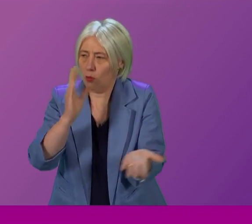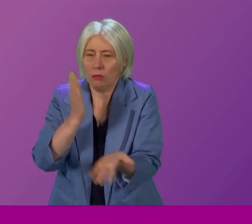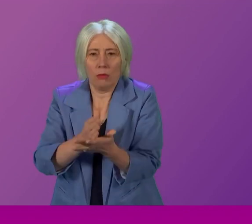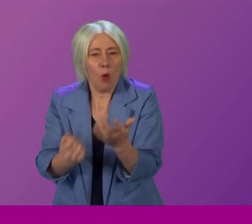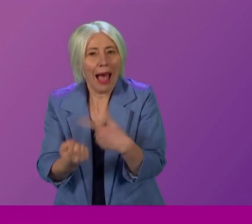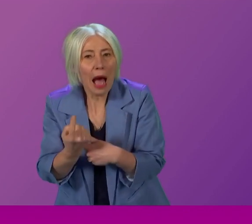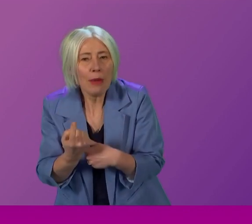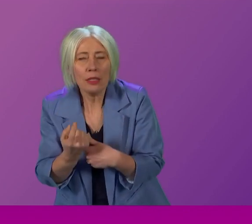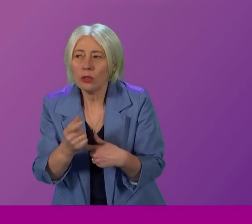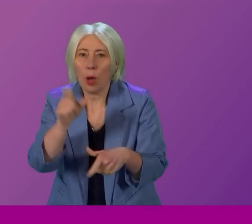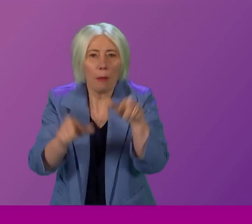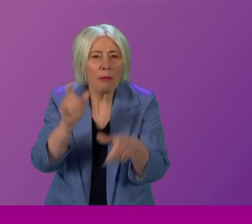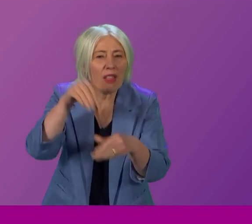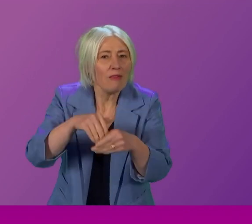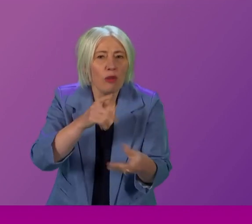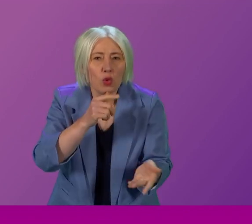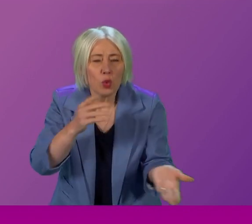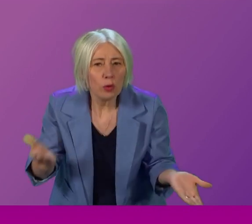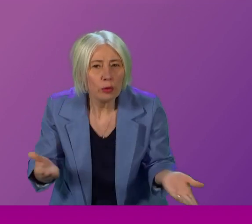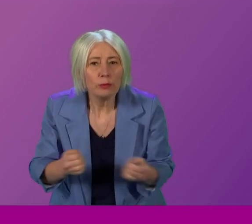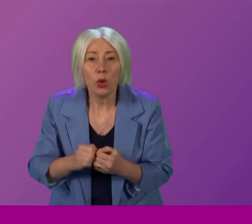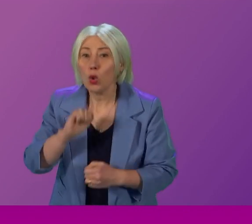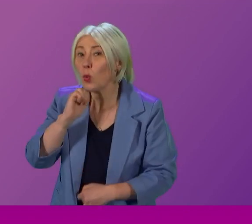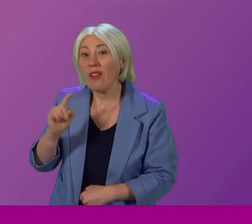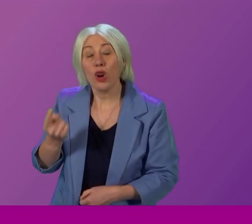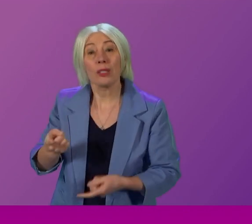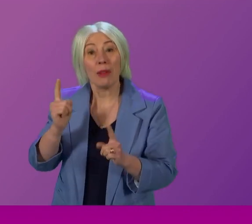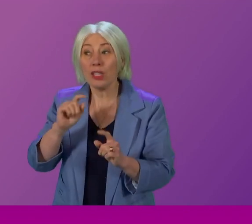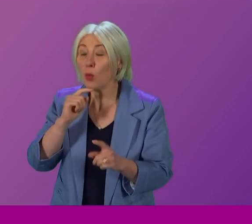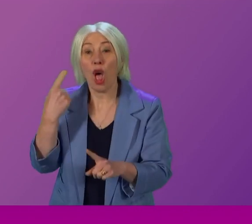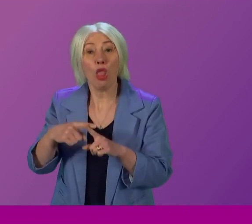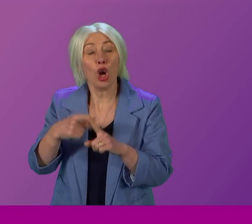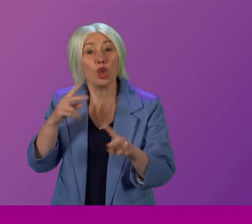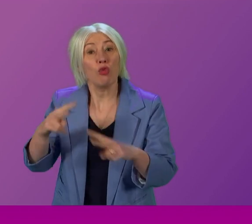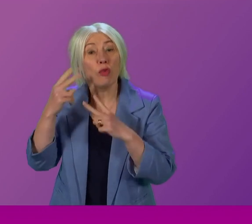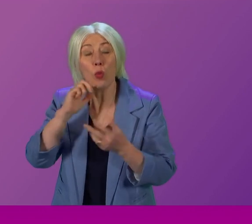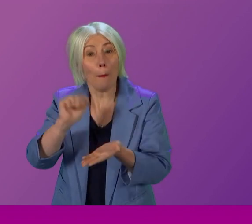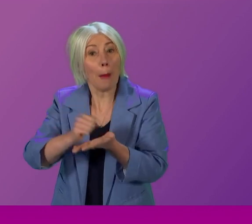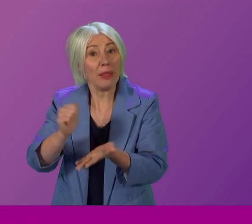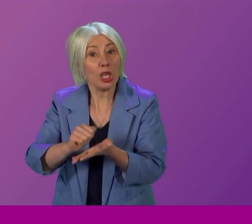who was involved. Will the First Minister publish the urgent review, in full, today?